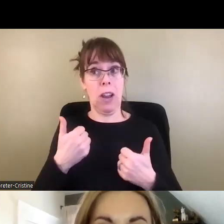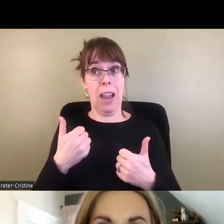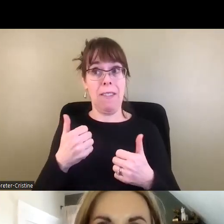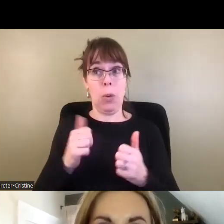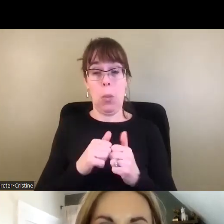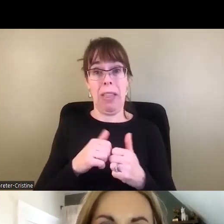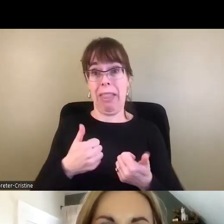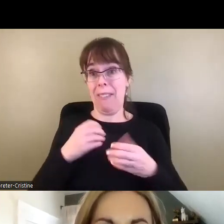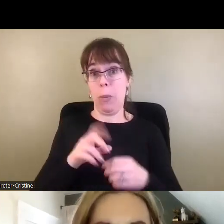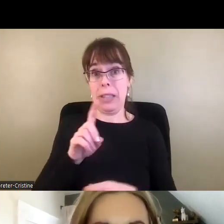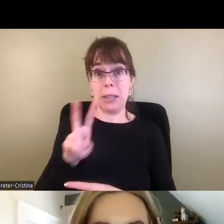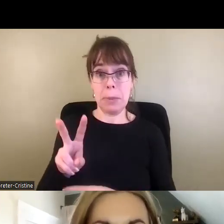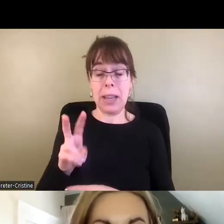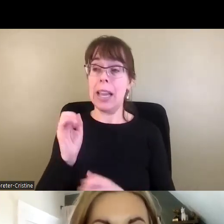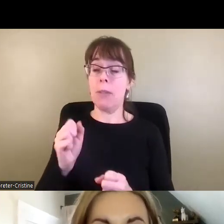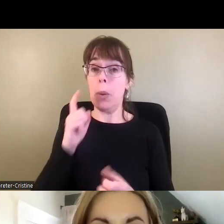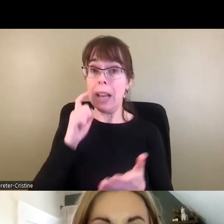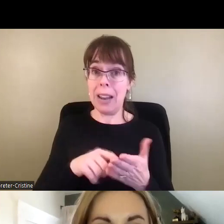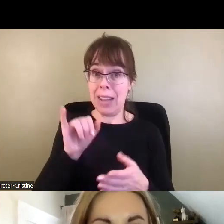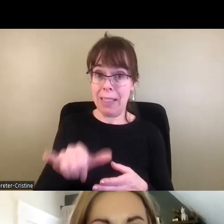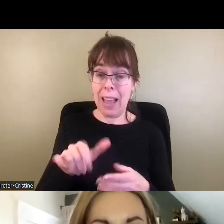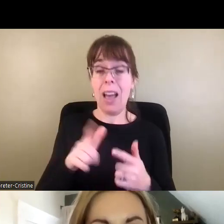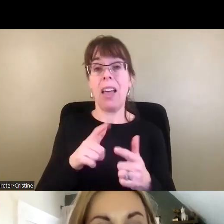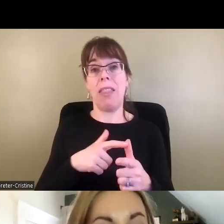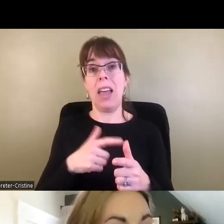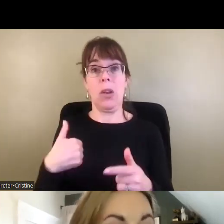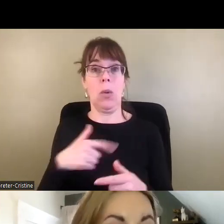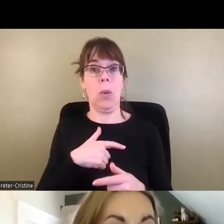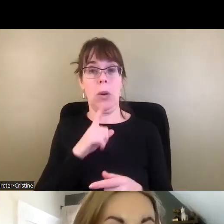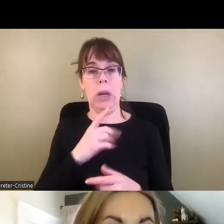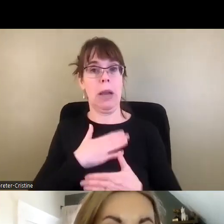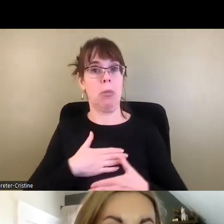so if we're able to identify that, then that's why we are so appreciative of our partnerships